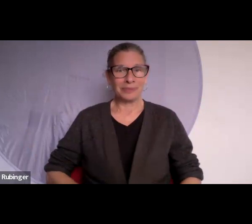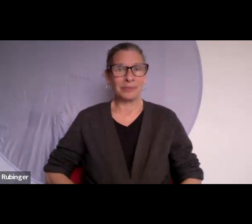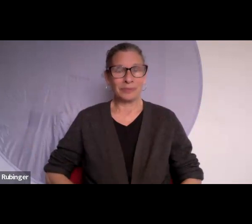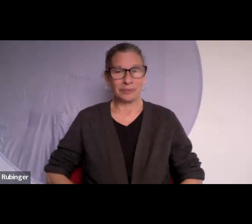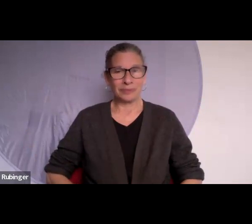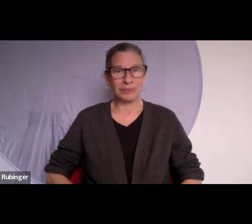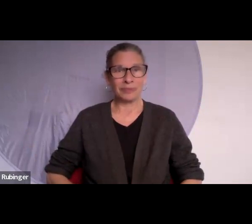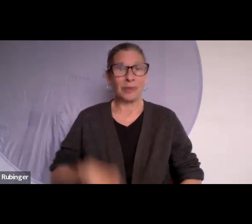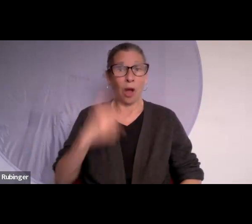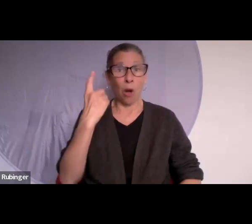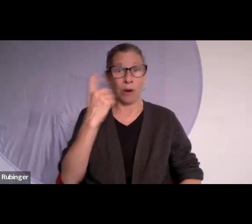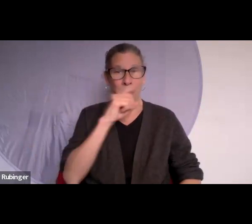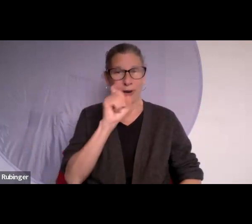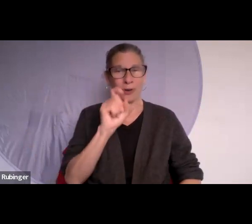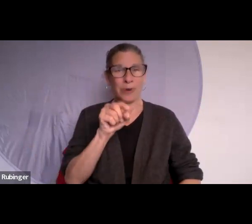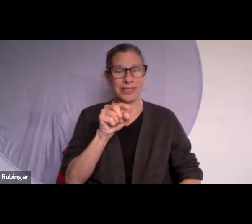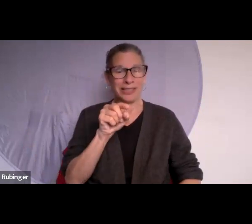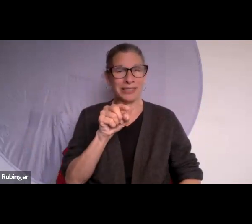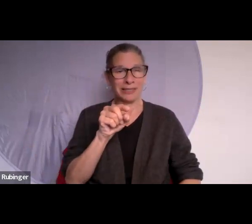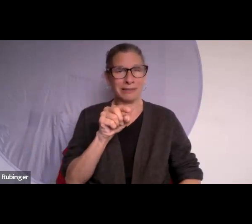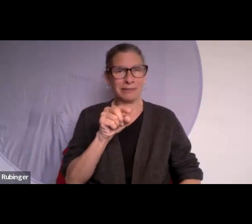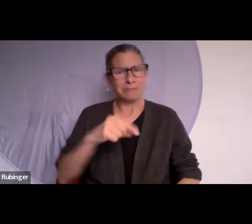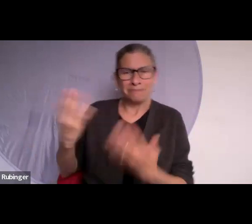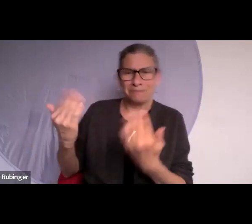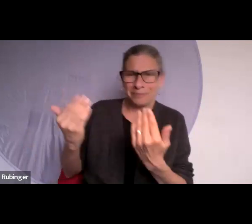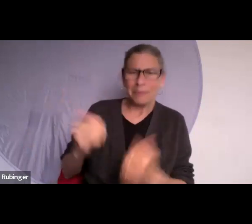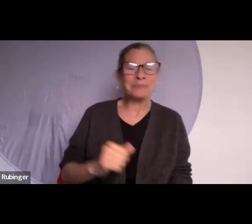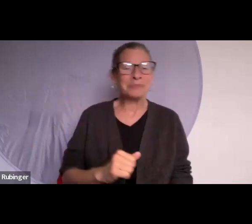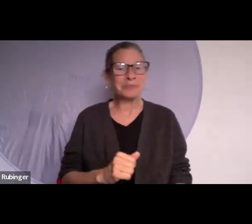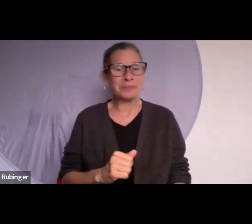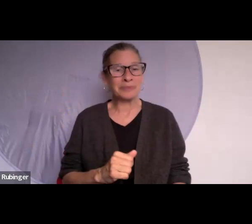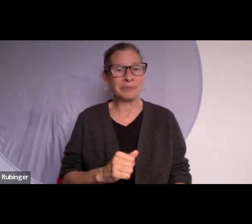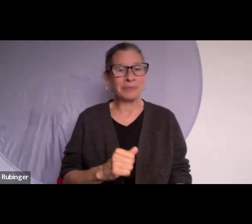[Tania Kalaitzidis] There is one more question. They're asking, have you